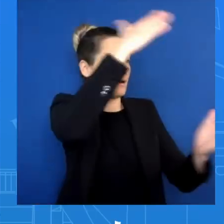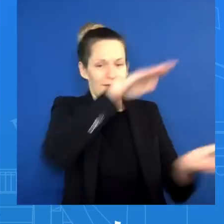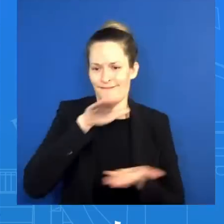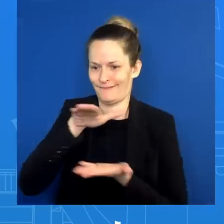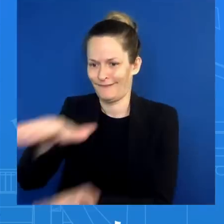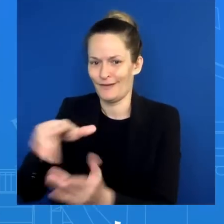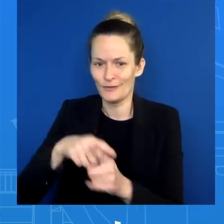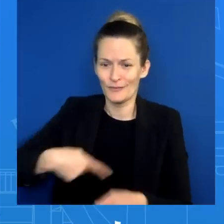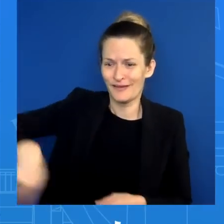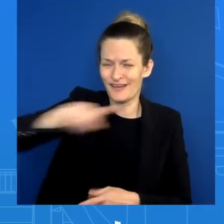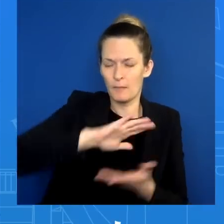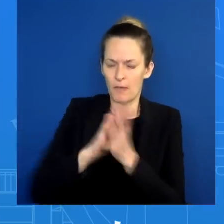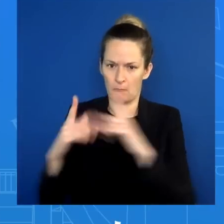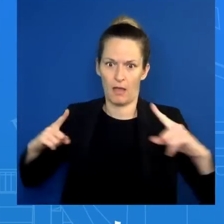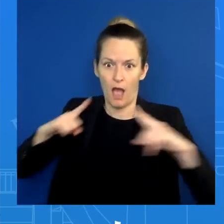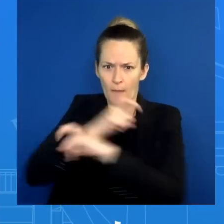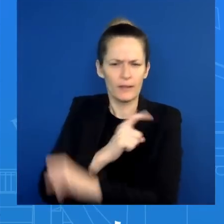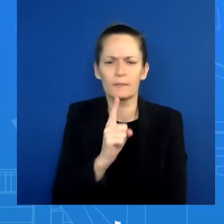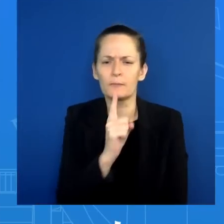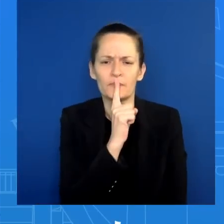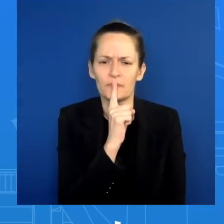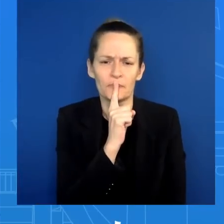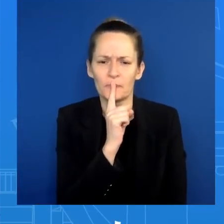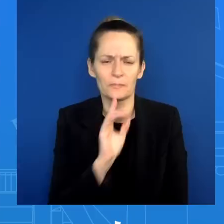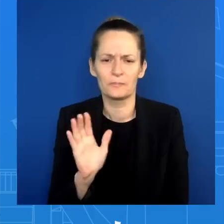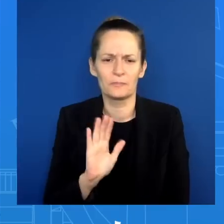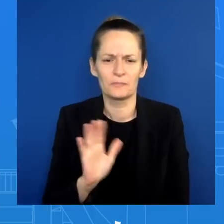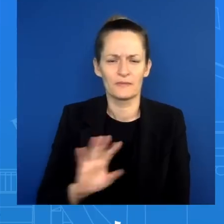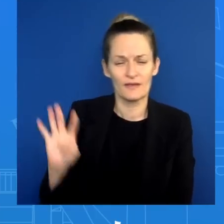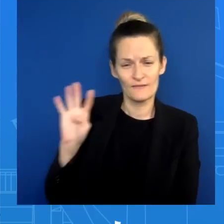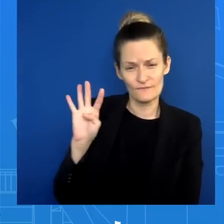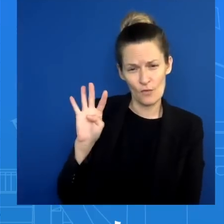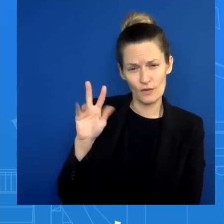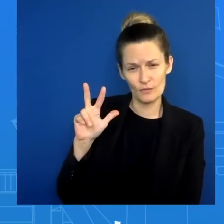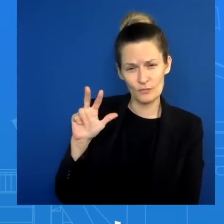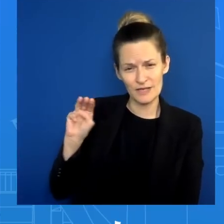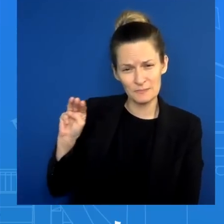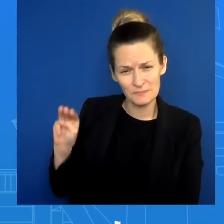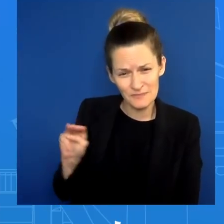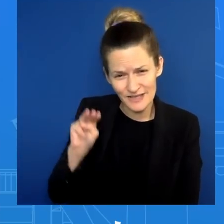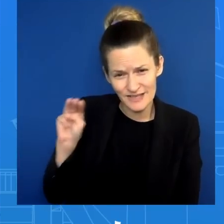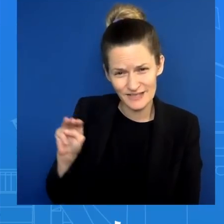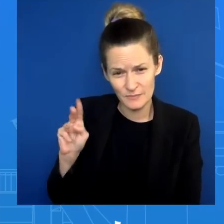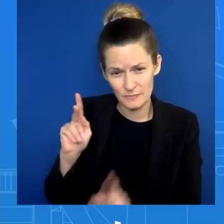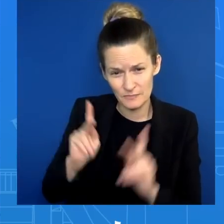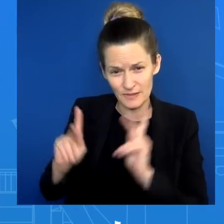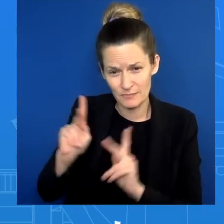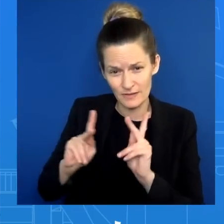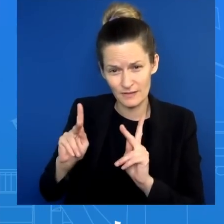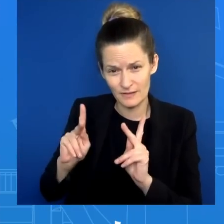that this could potentially help actually get these benefits. It's important. It's critical,